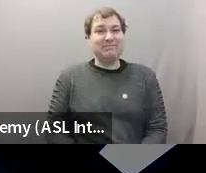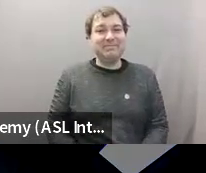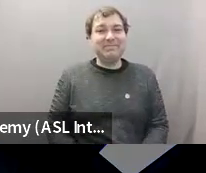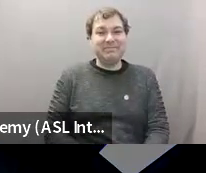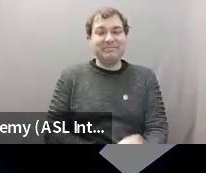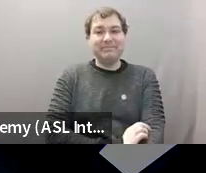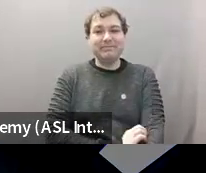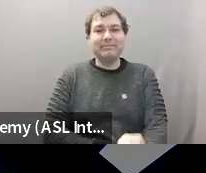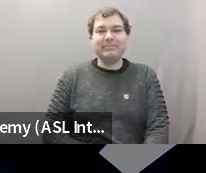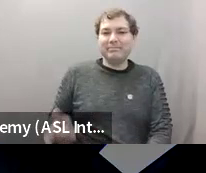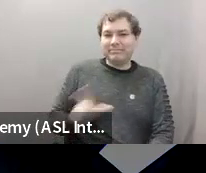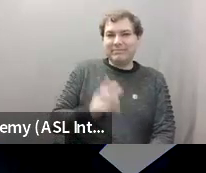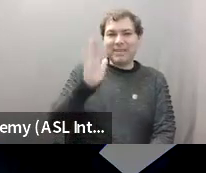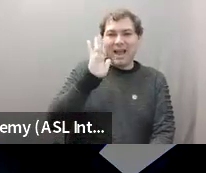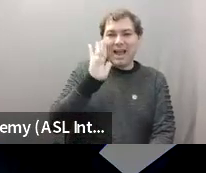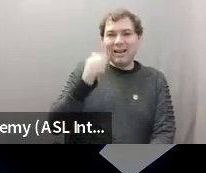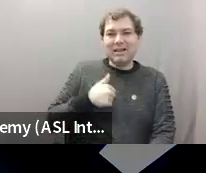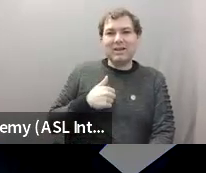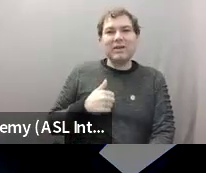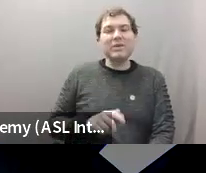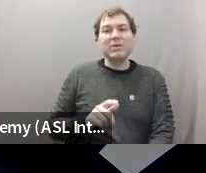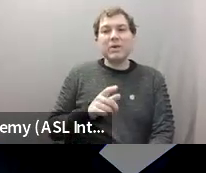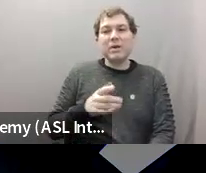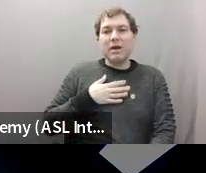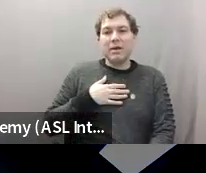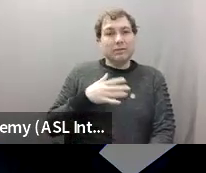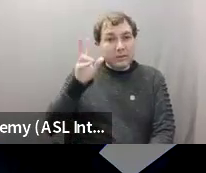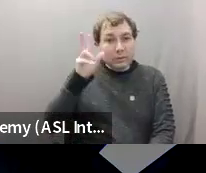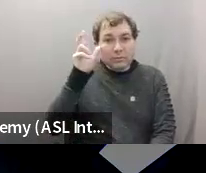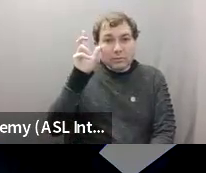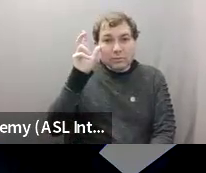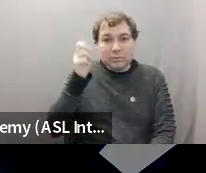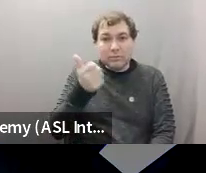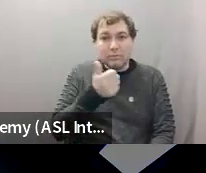Troy Bowser: Hello, everyone! How are you doing today? Troy Bowser: My name? Can you hear me? Scott Birkenbuel (he, him) VP APRIL: Yes.